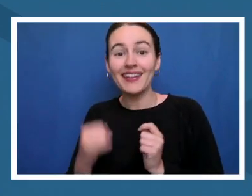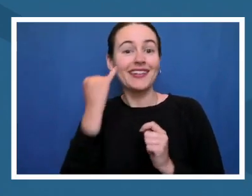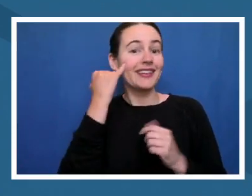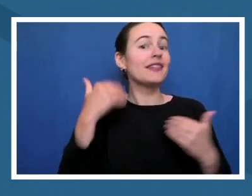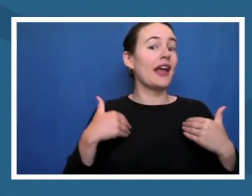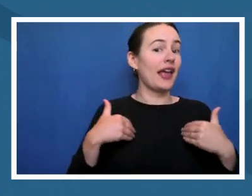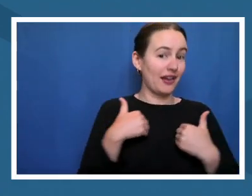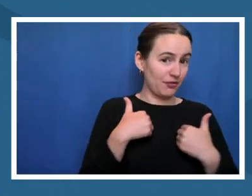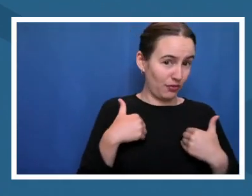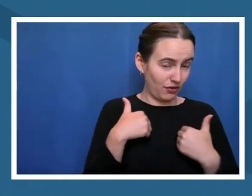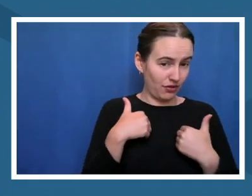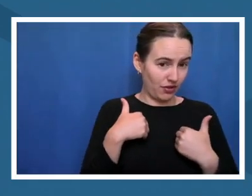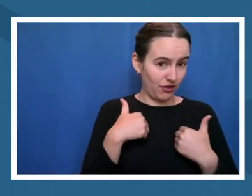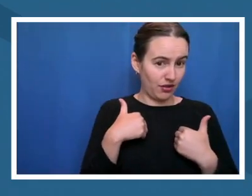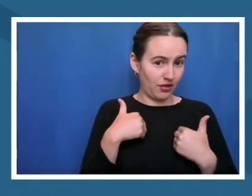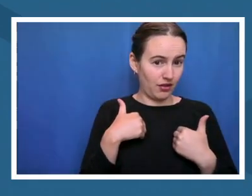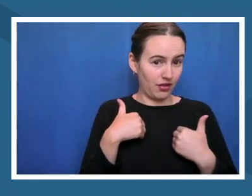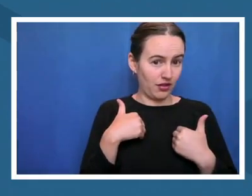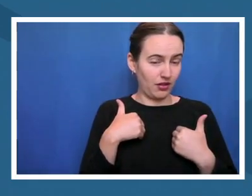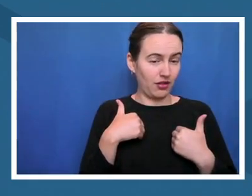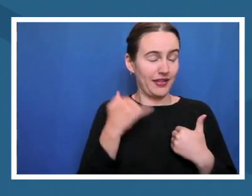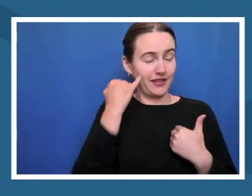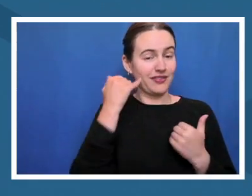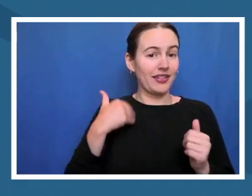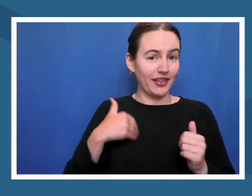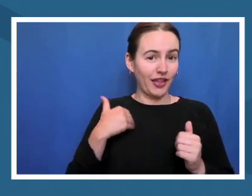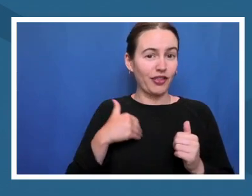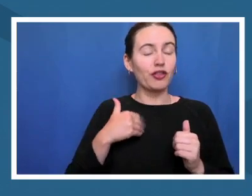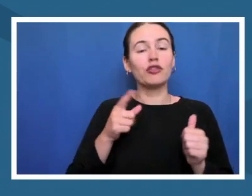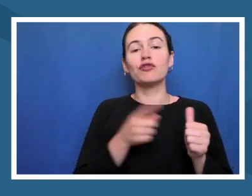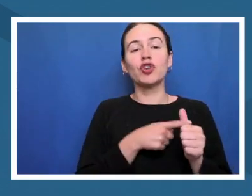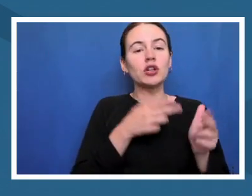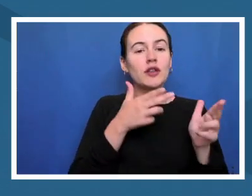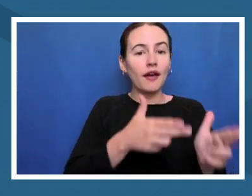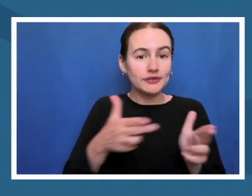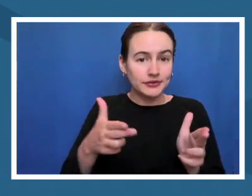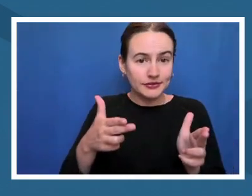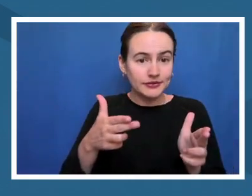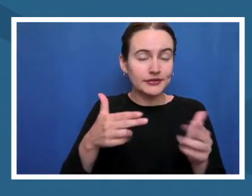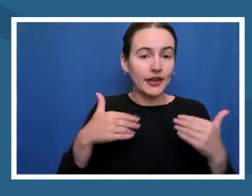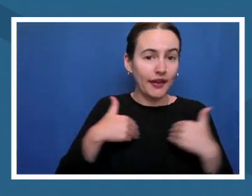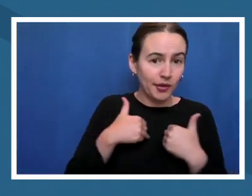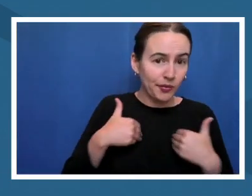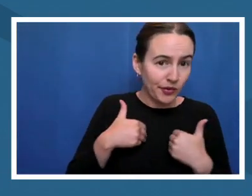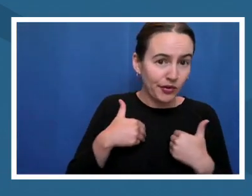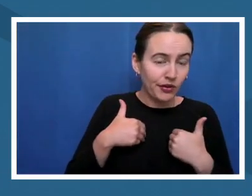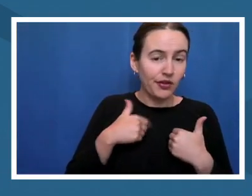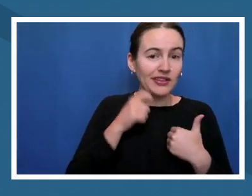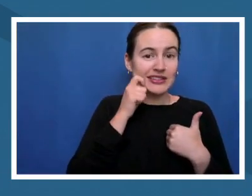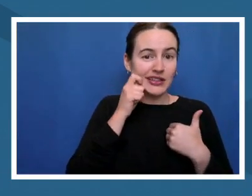to i mean it's made of leather they'd have to hunt an animal